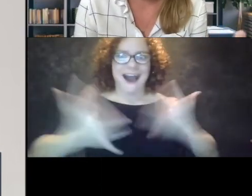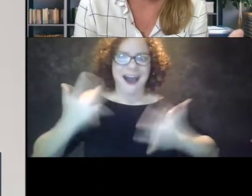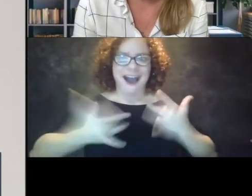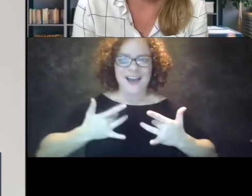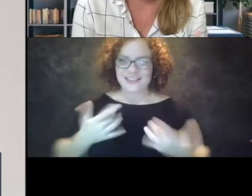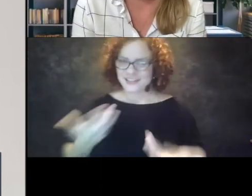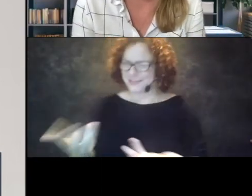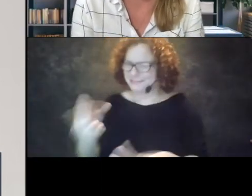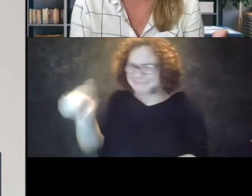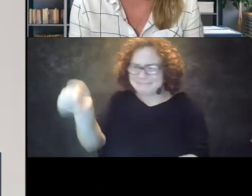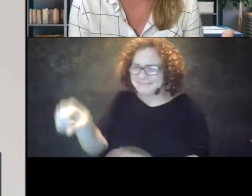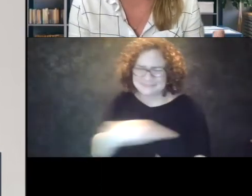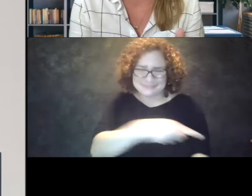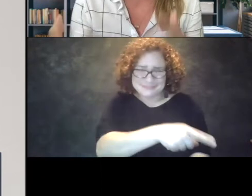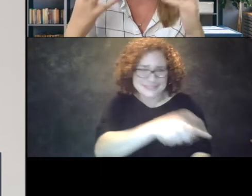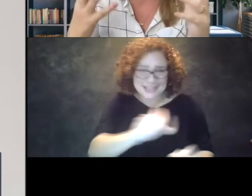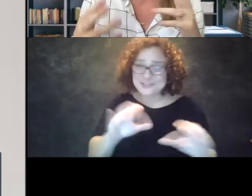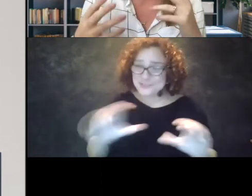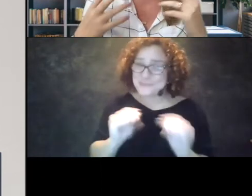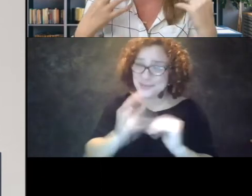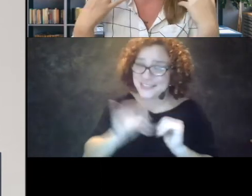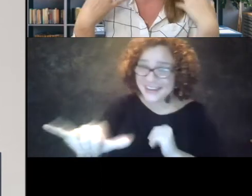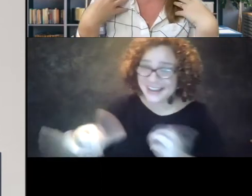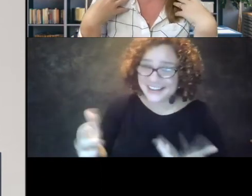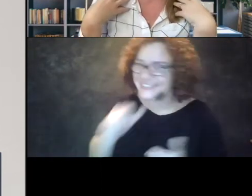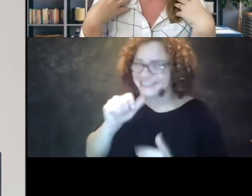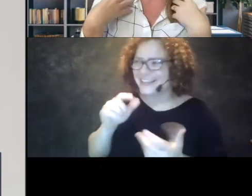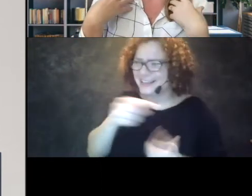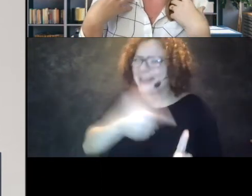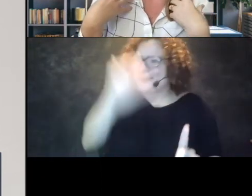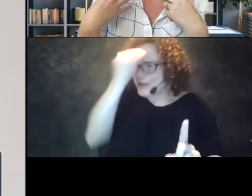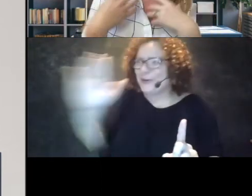your name. They know they're learning, like I, you know, it would frustrate me. But instead